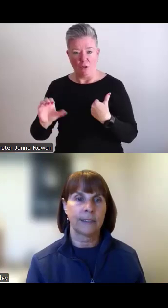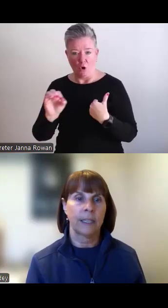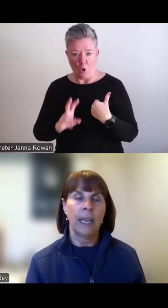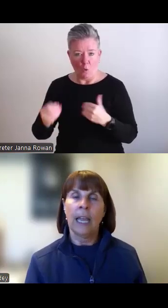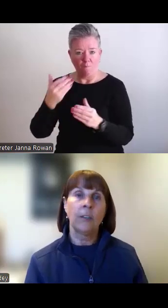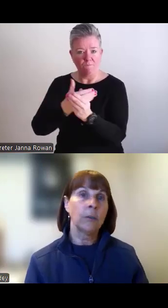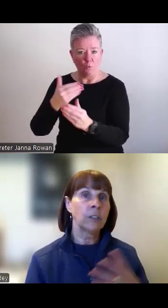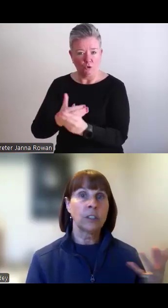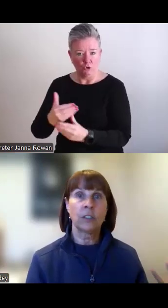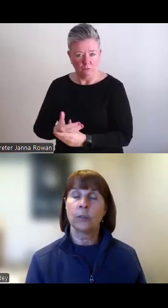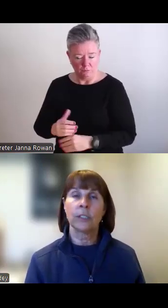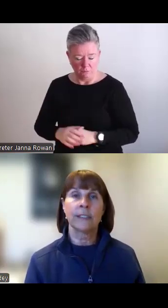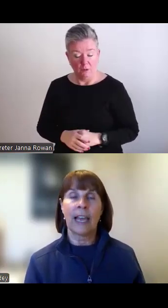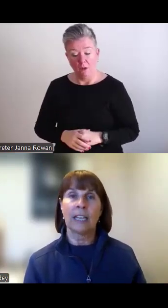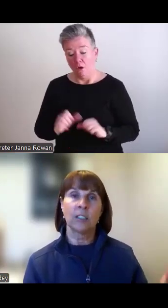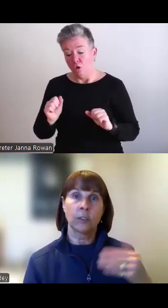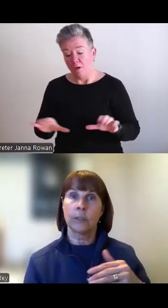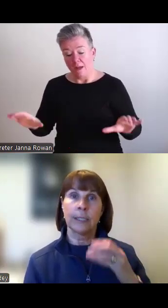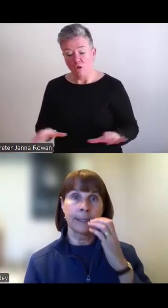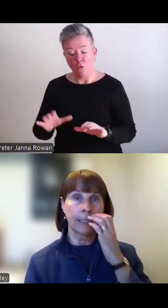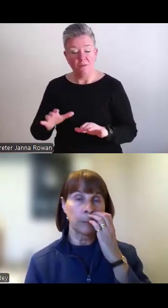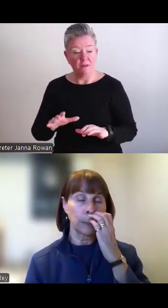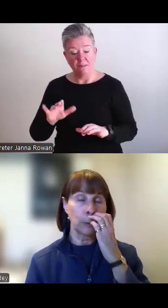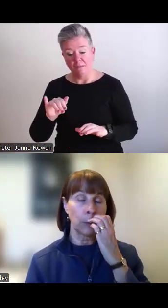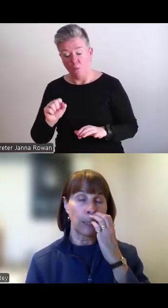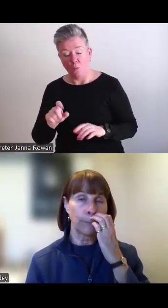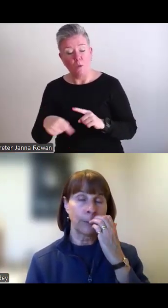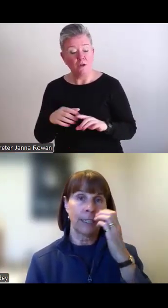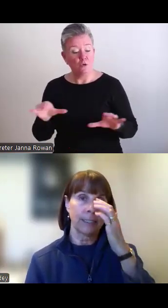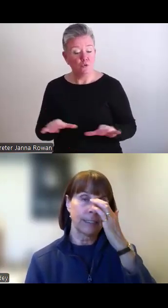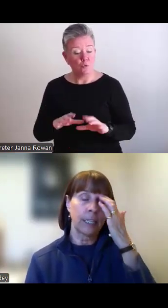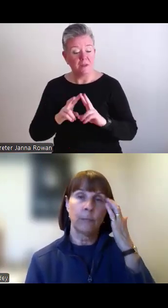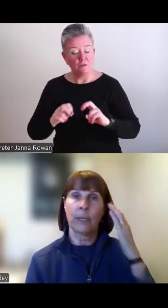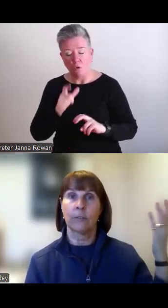assess. And you can just do this as you're doing the assessments. You don't have to, ahead of time,